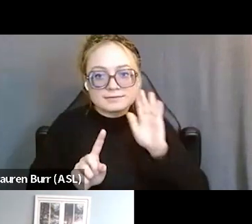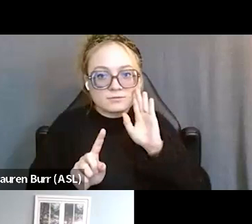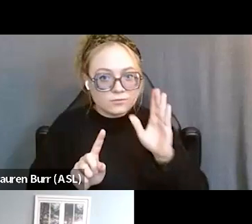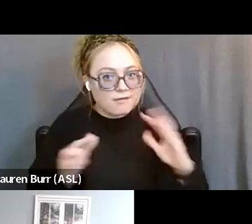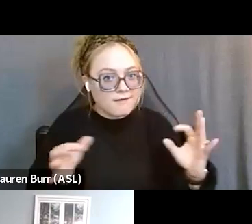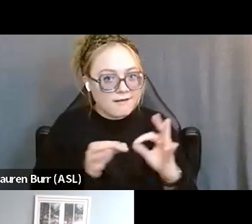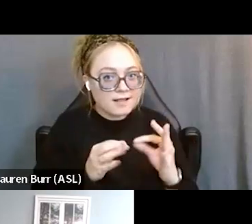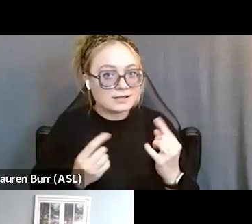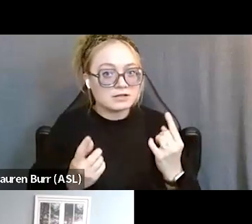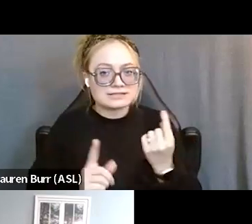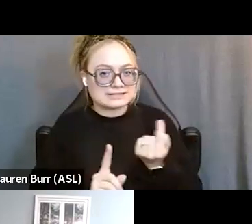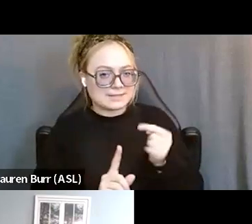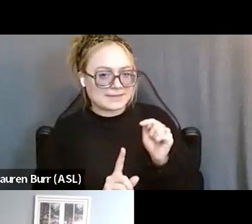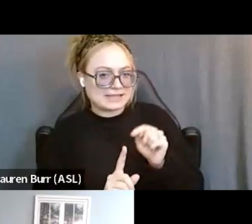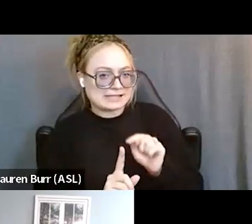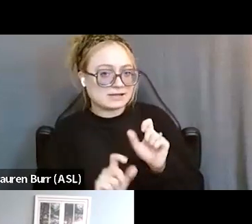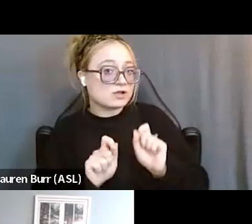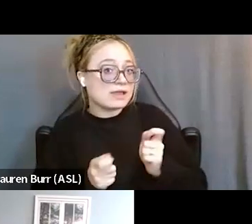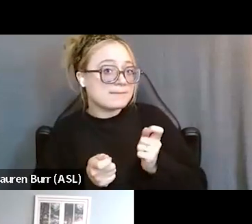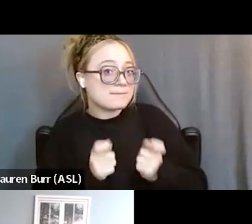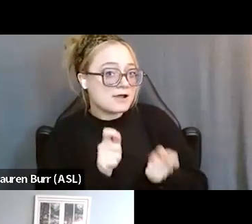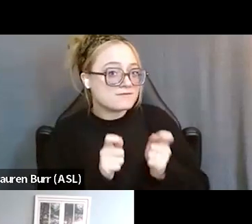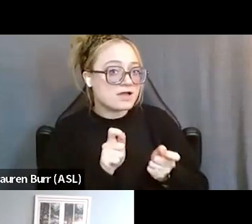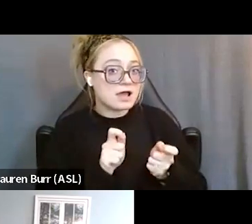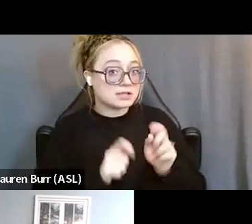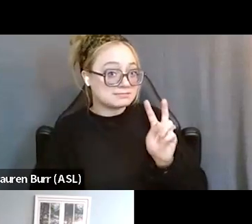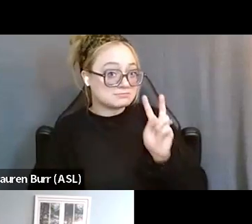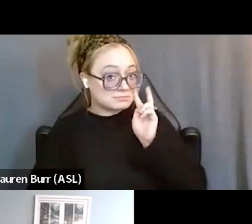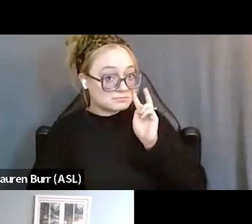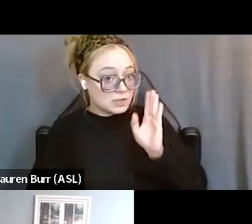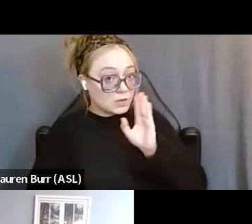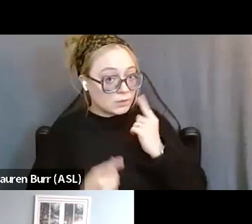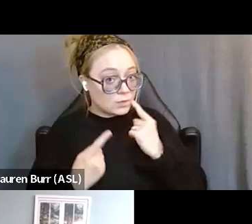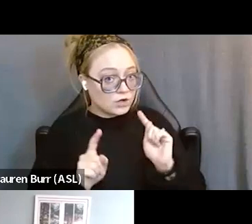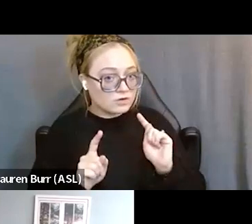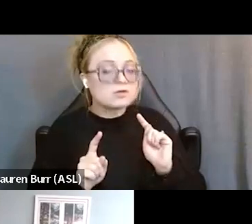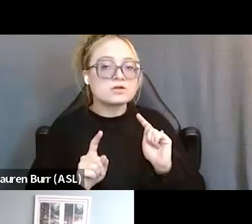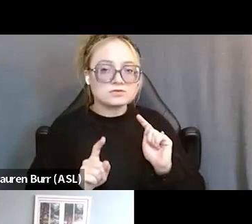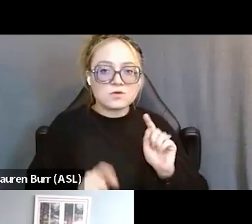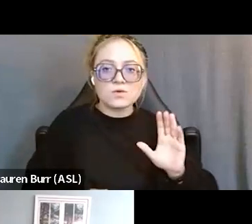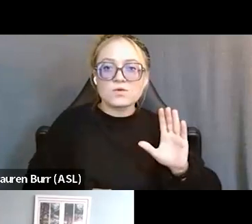is there something that maybe we could modify or do to see if it would work? Right? So connecting treatment